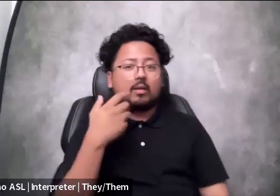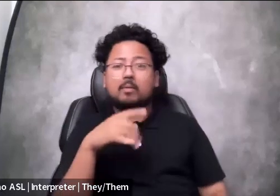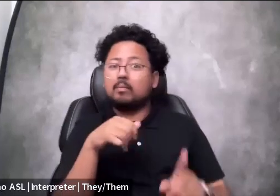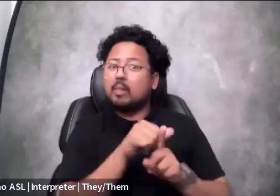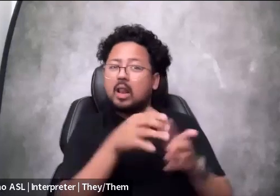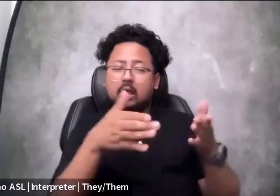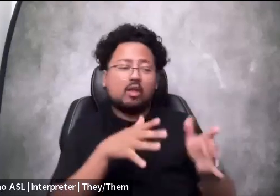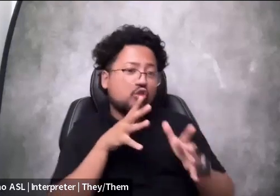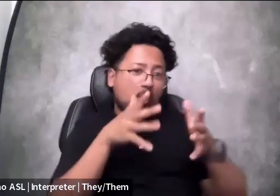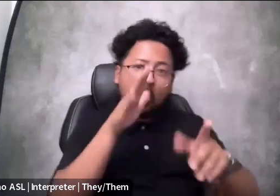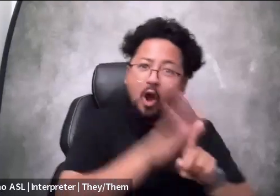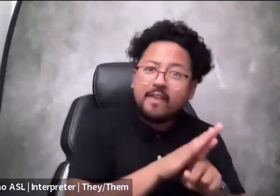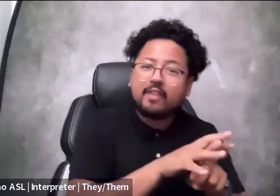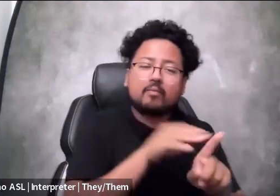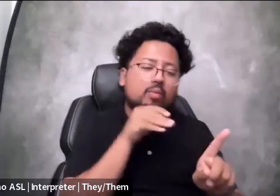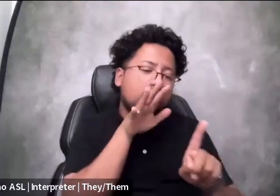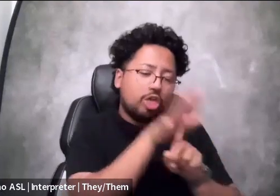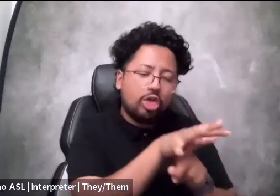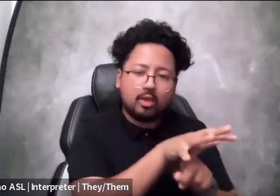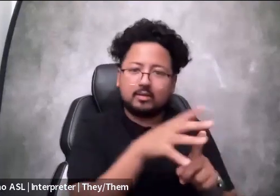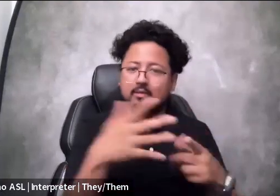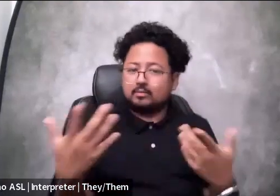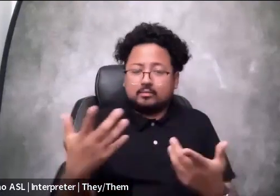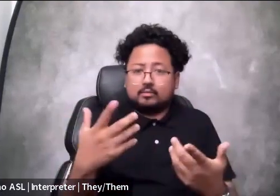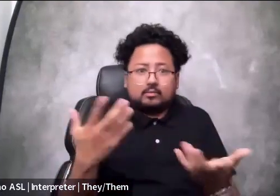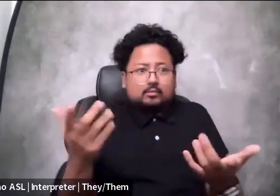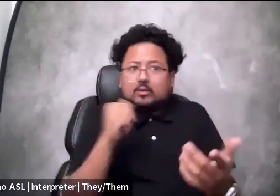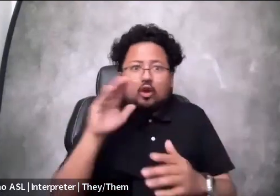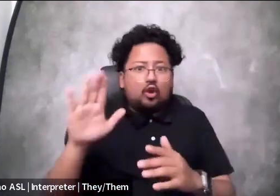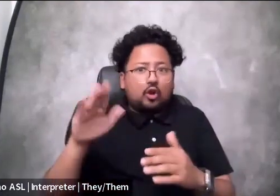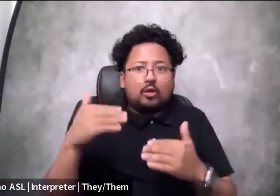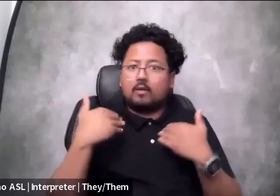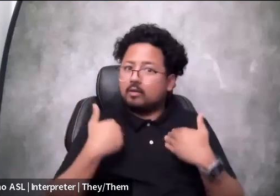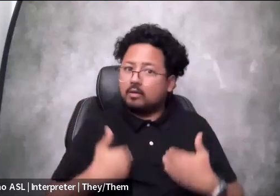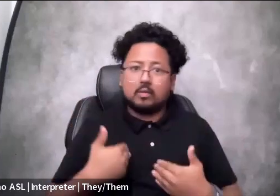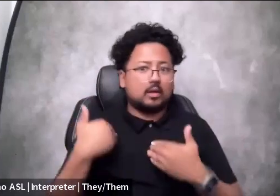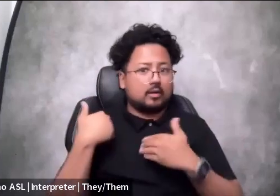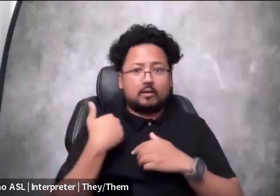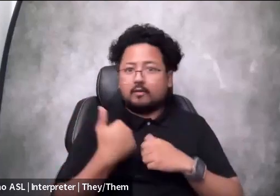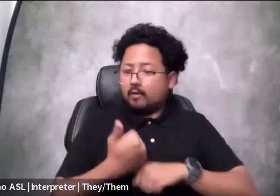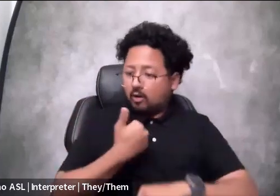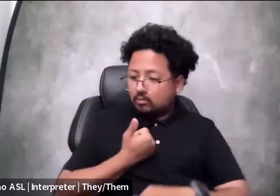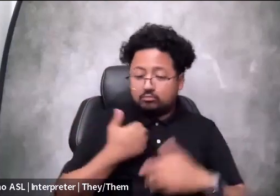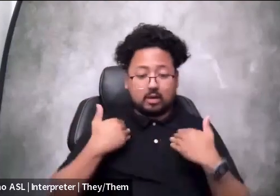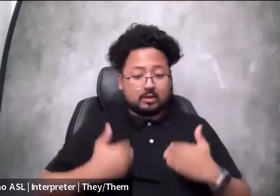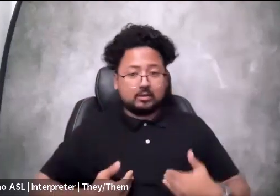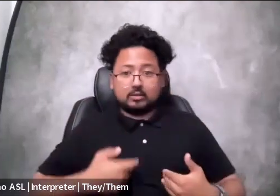I wanted her to get back at the bully in a way that could not be her fault. Her body violently reacted to it, threw up all over.